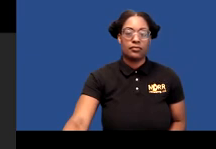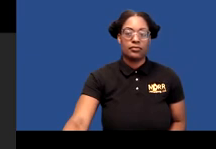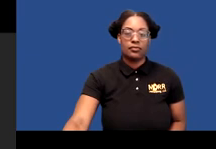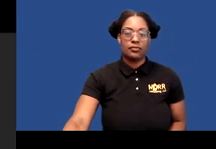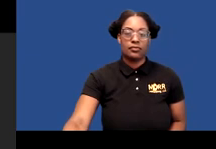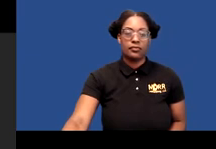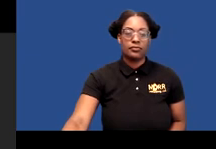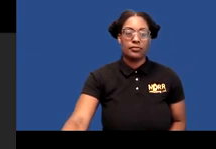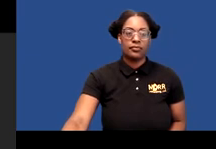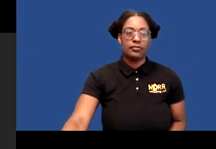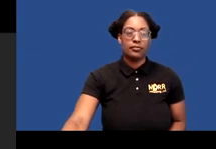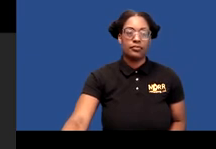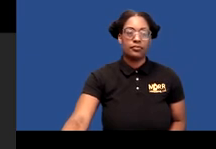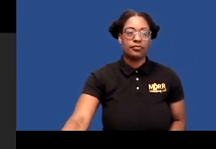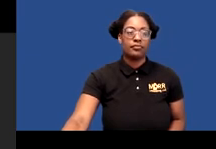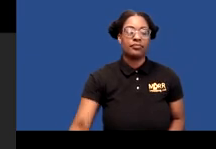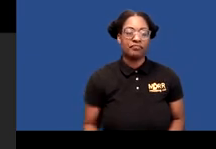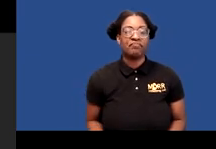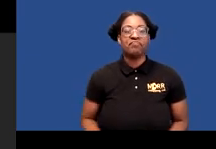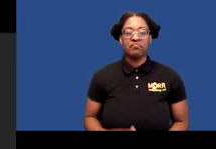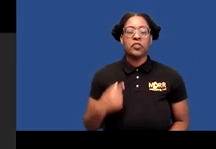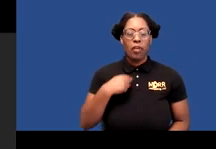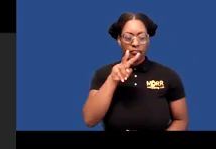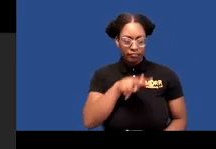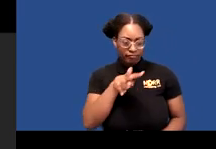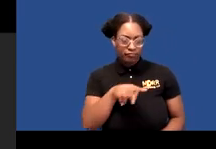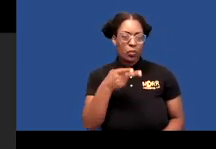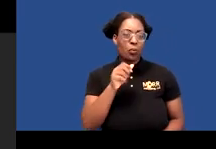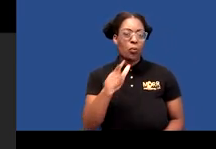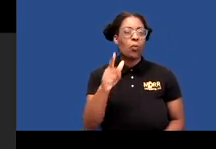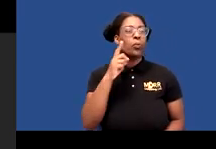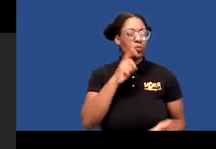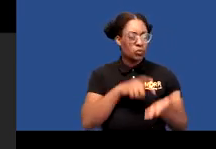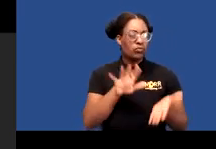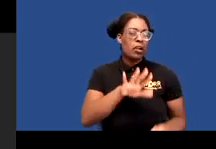So we're at about 73% participation for the poll and climbing.